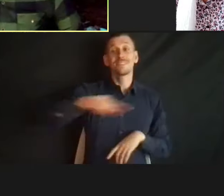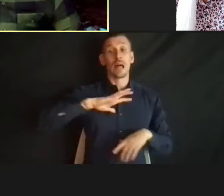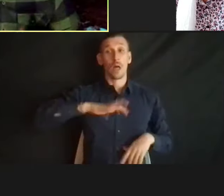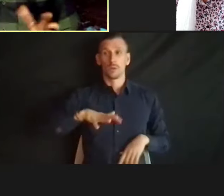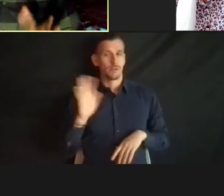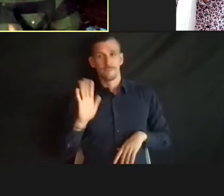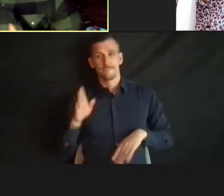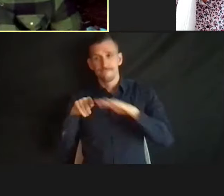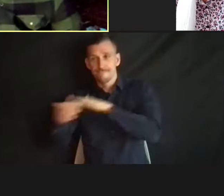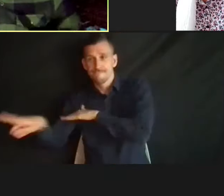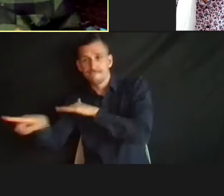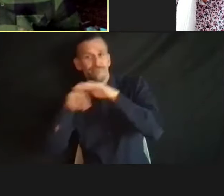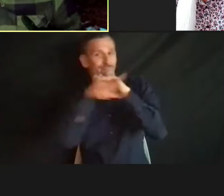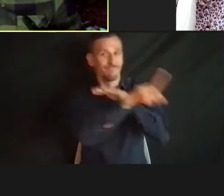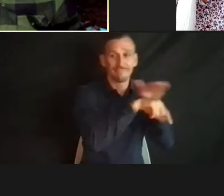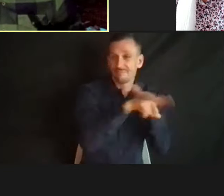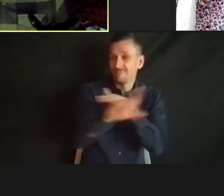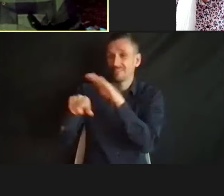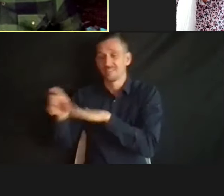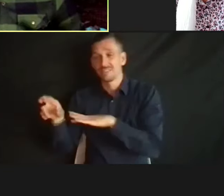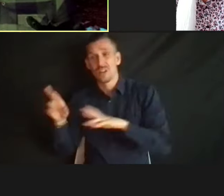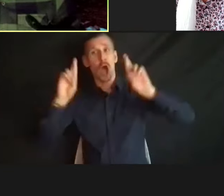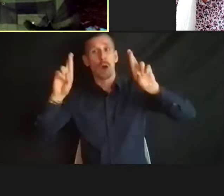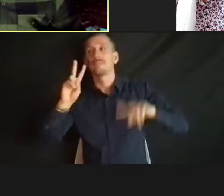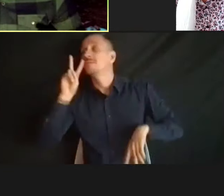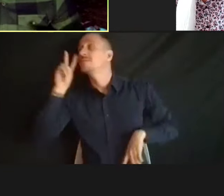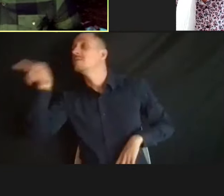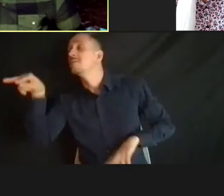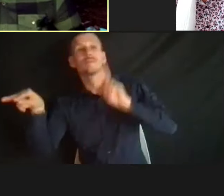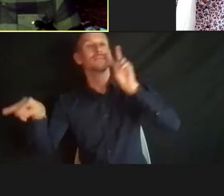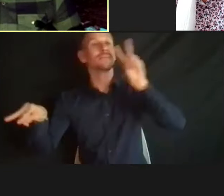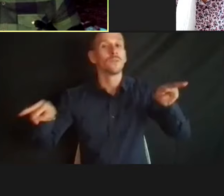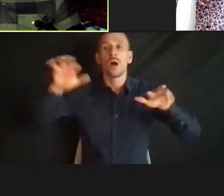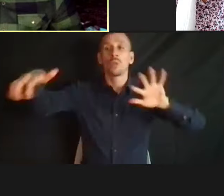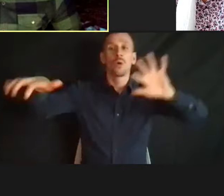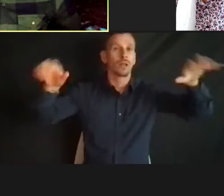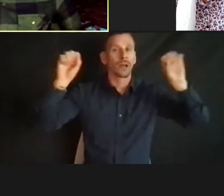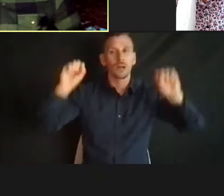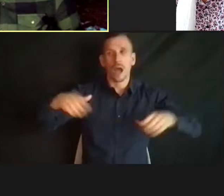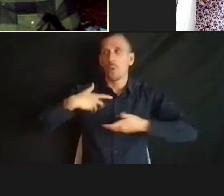for other alternative sources of food. We all know globally right now, the war in different